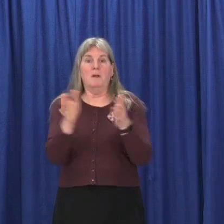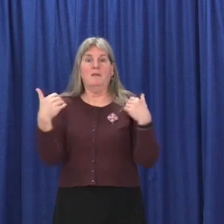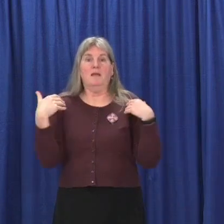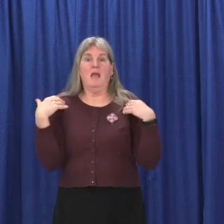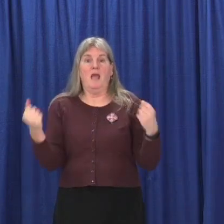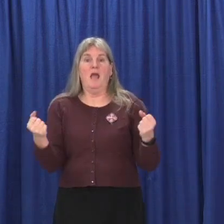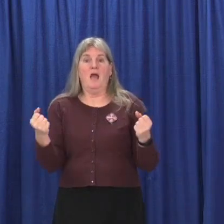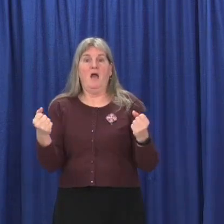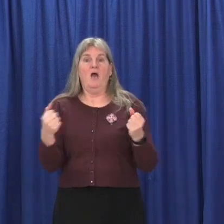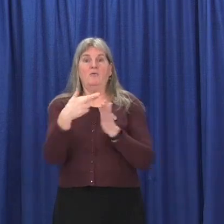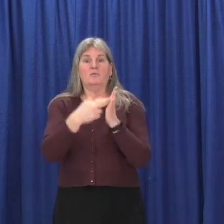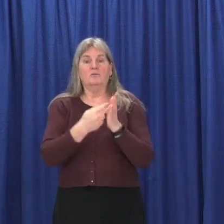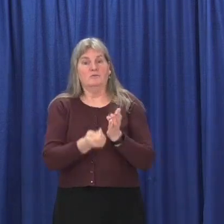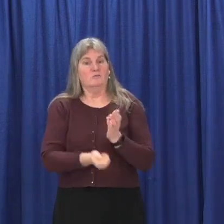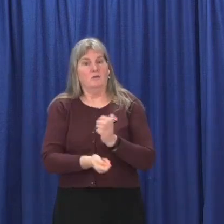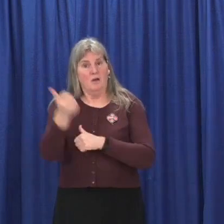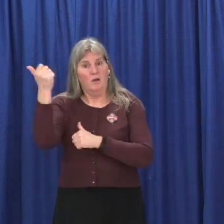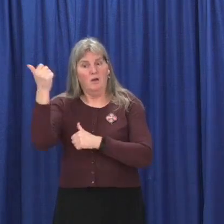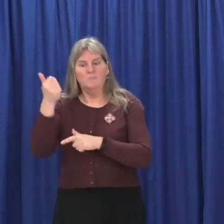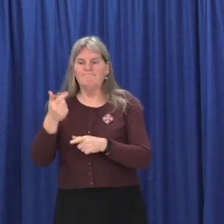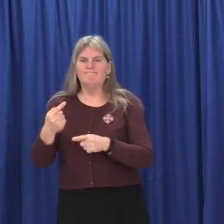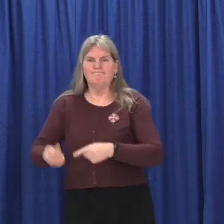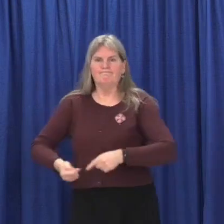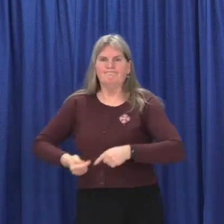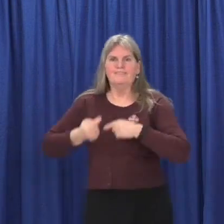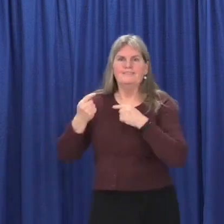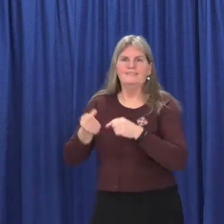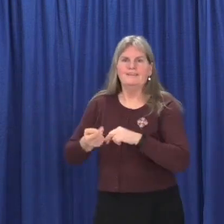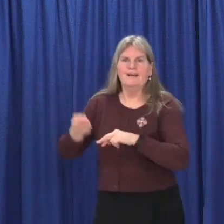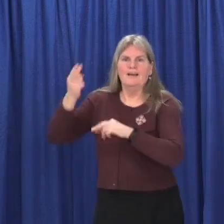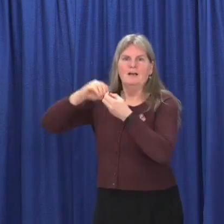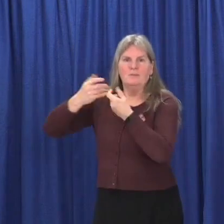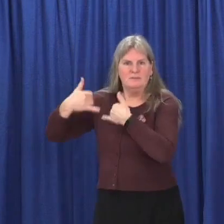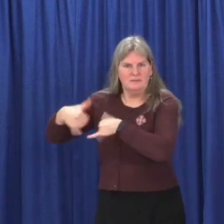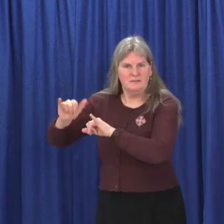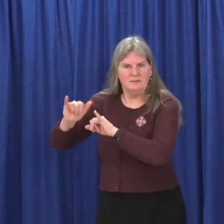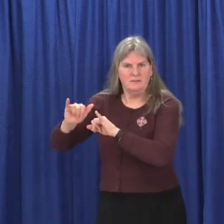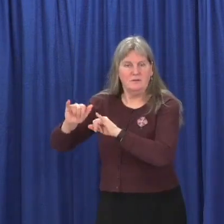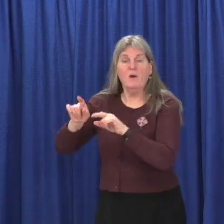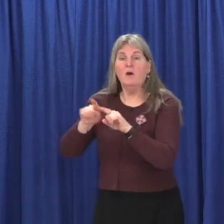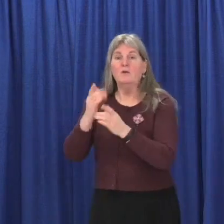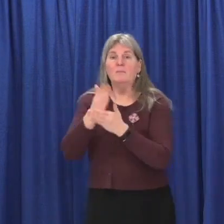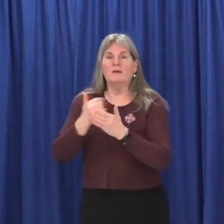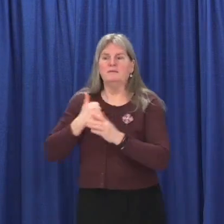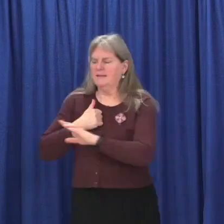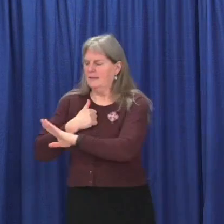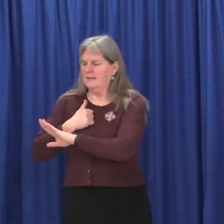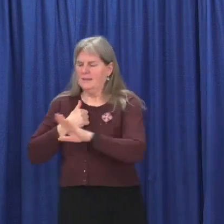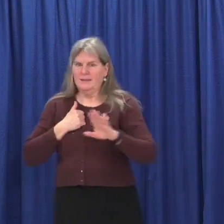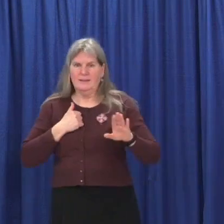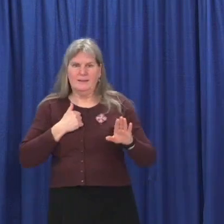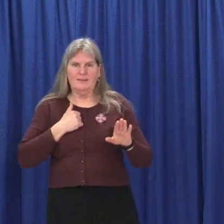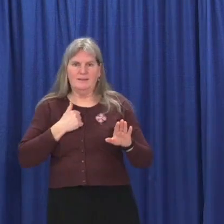to get those case counts down. We're watching what's happening across Canada, where, as the case counts come down,